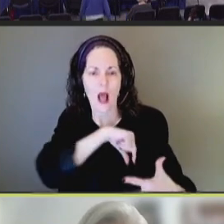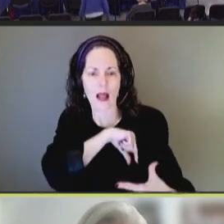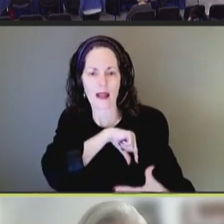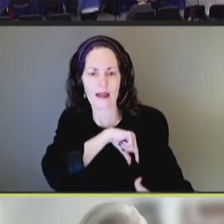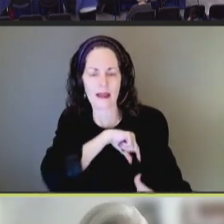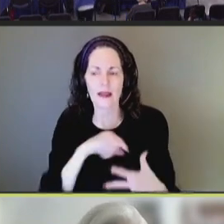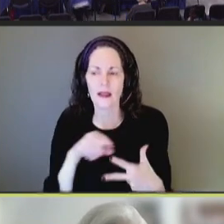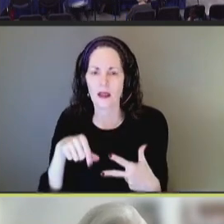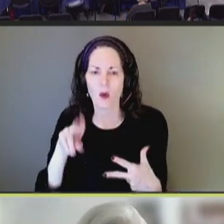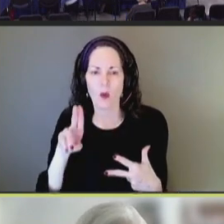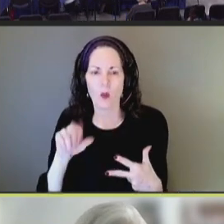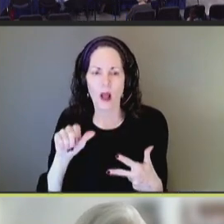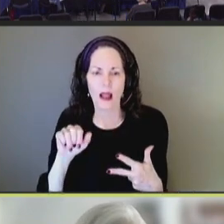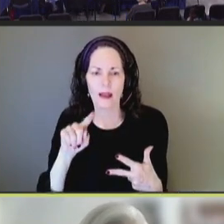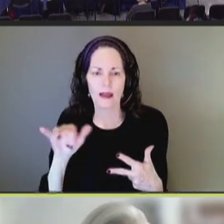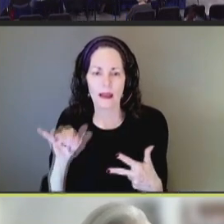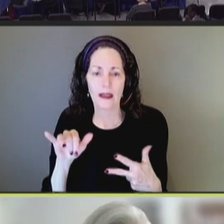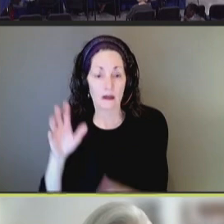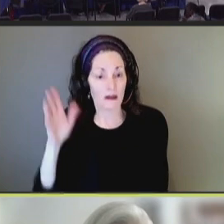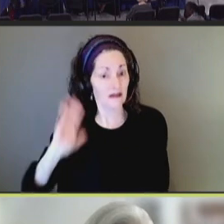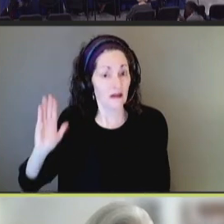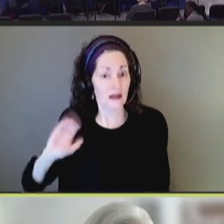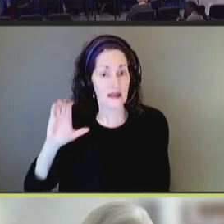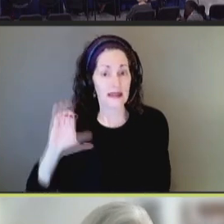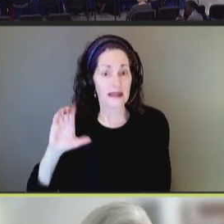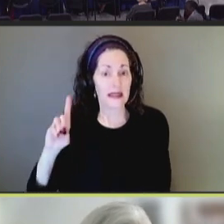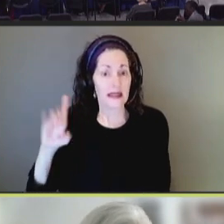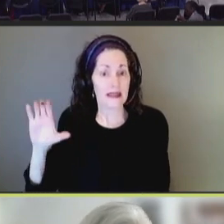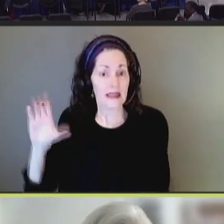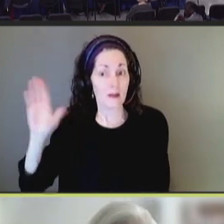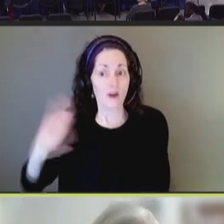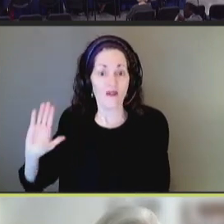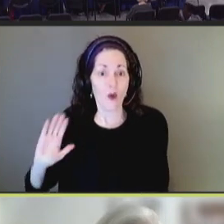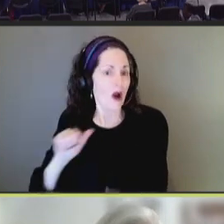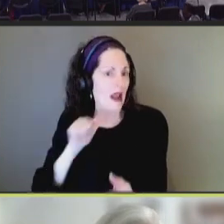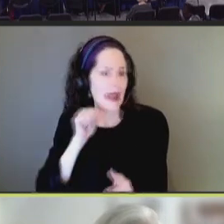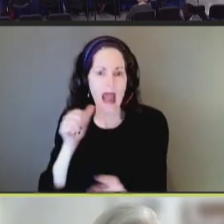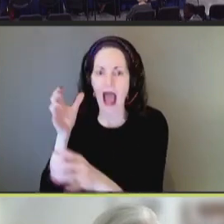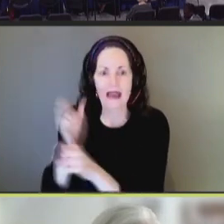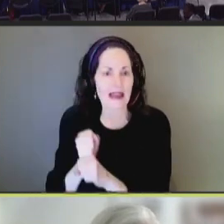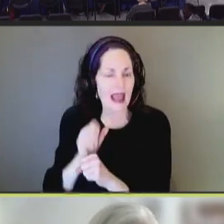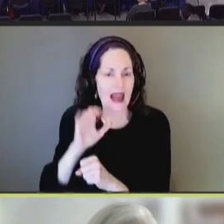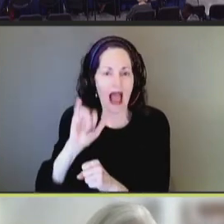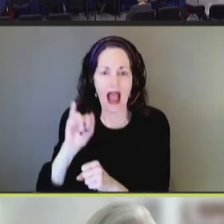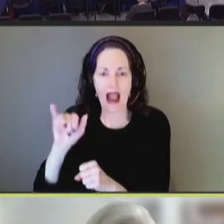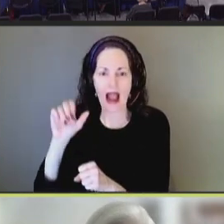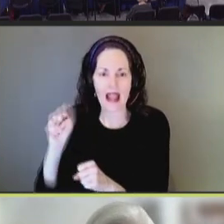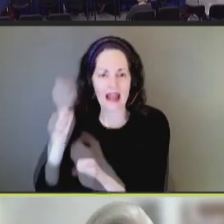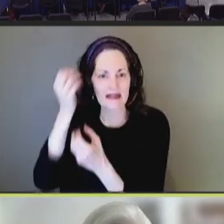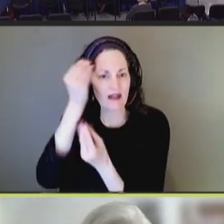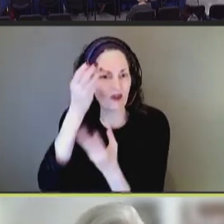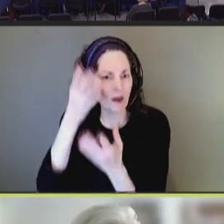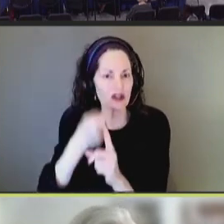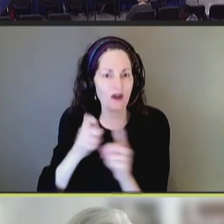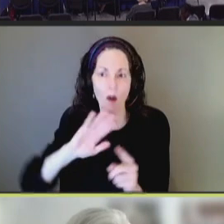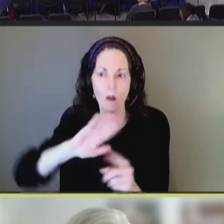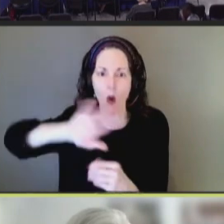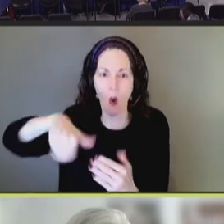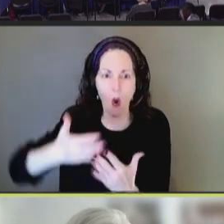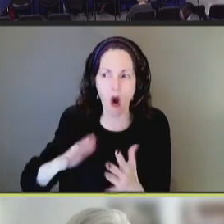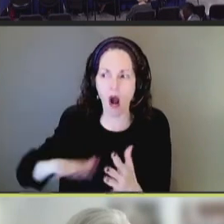CDC historically did not receive IIS data from all jurisdictions. Prior to the pandemic, we received